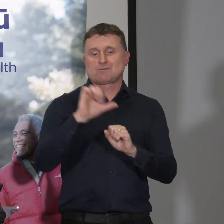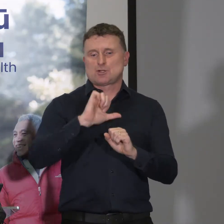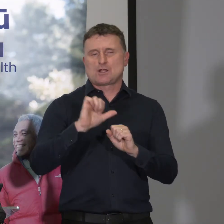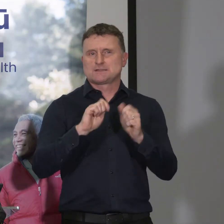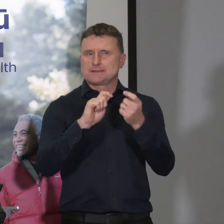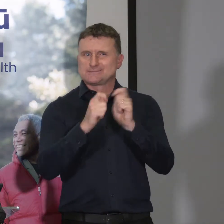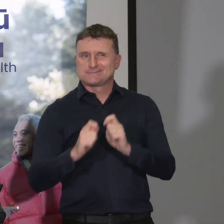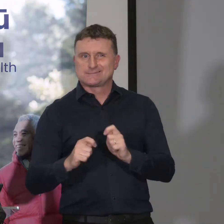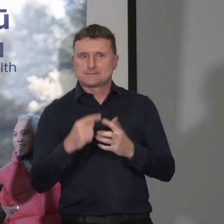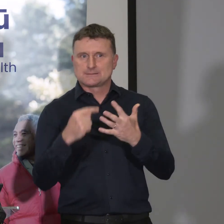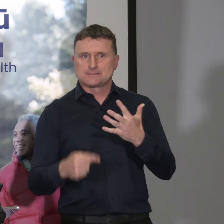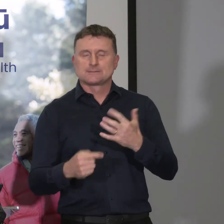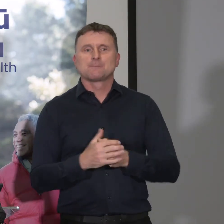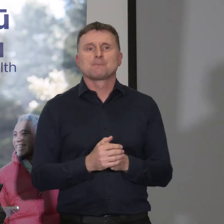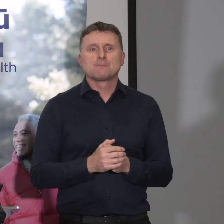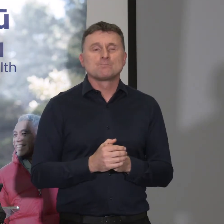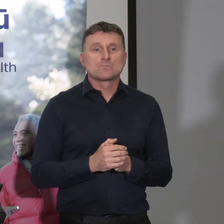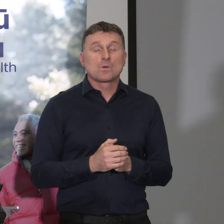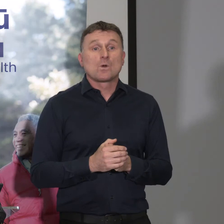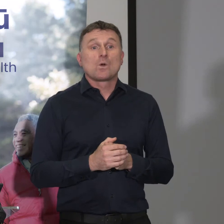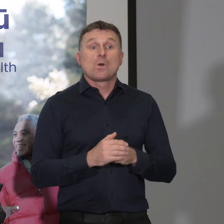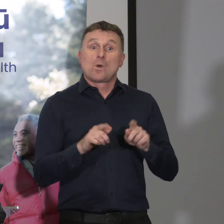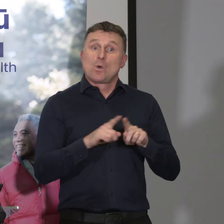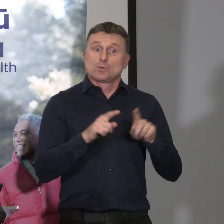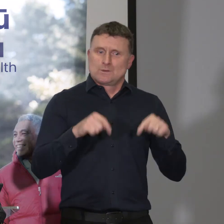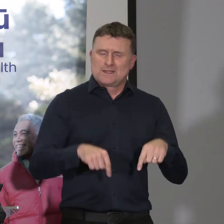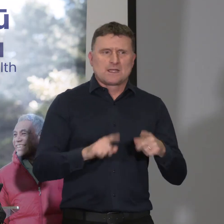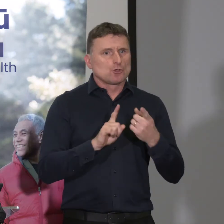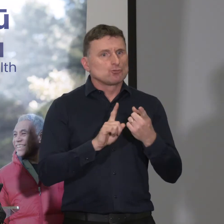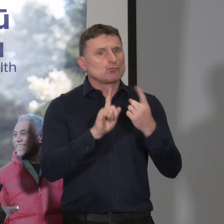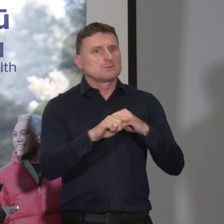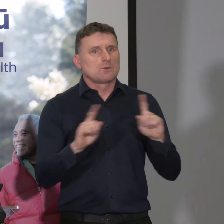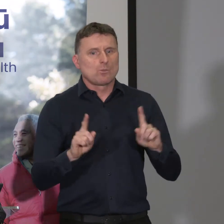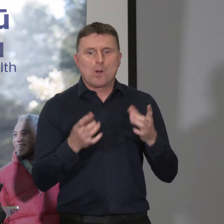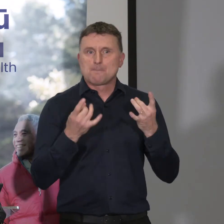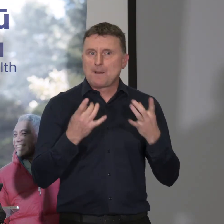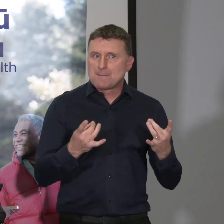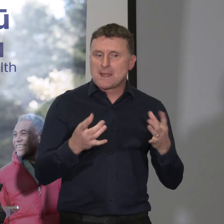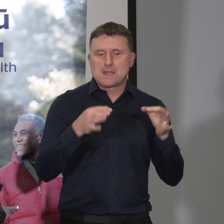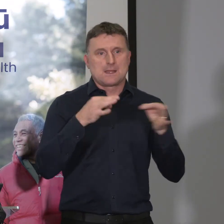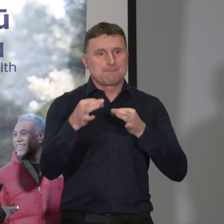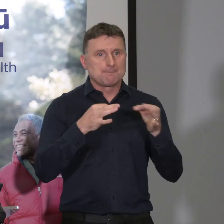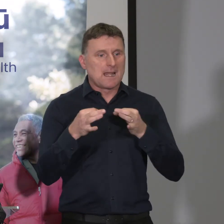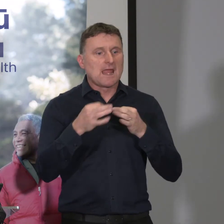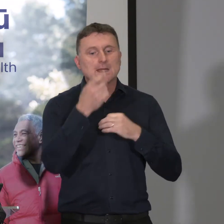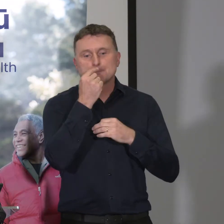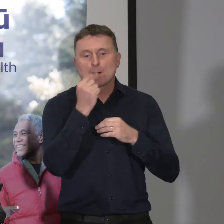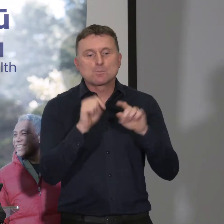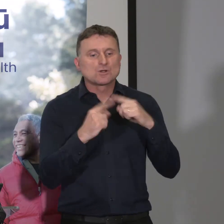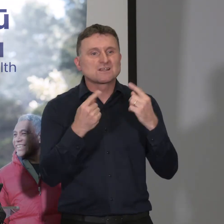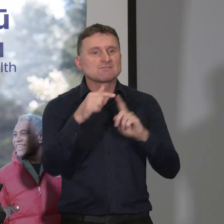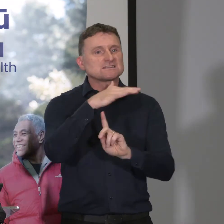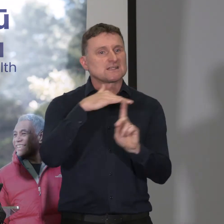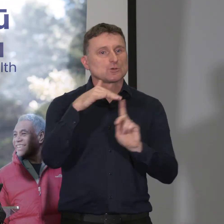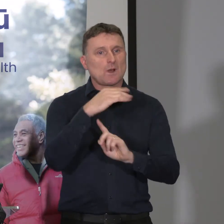this relationship closely. As has been the case throughout the pandemic, our response needs to prepare and plan for a range of potential